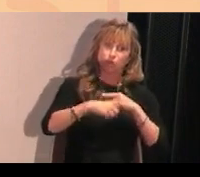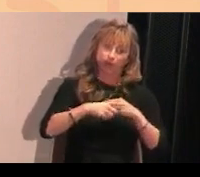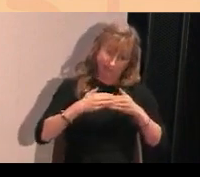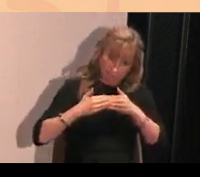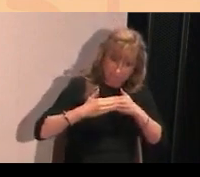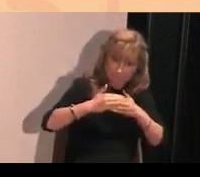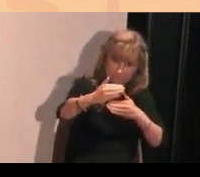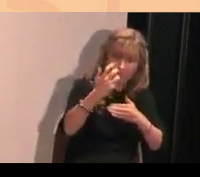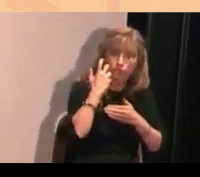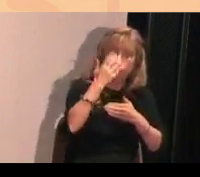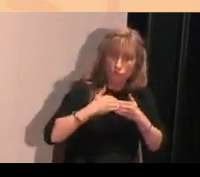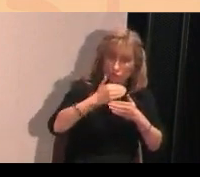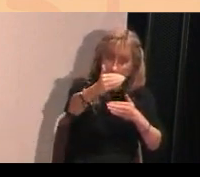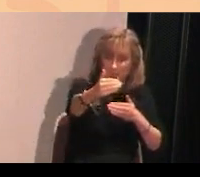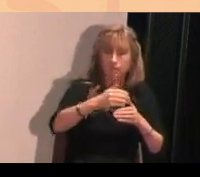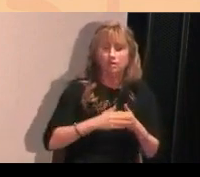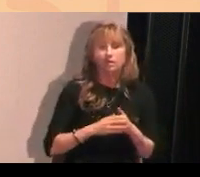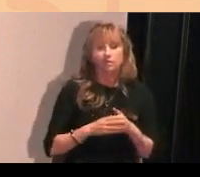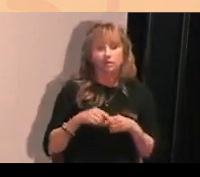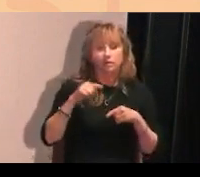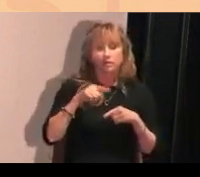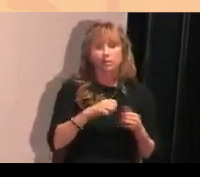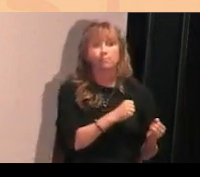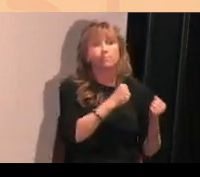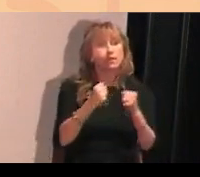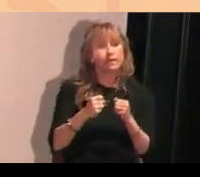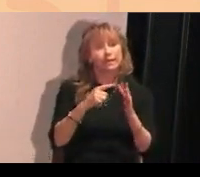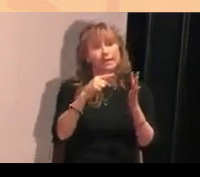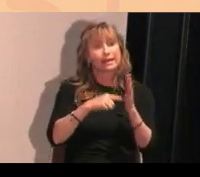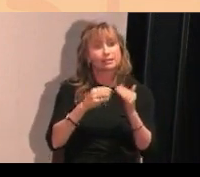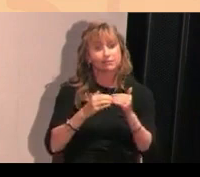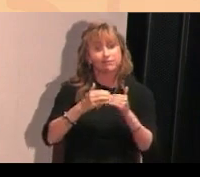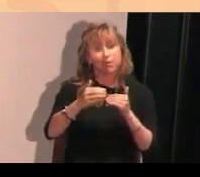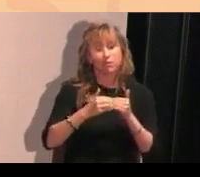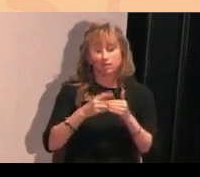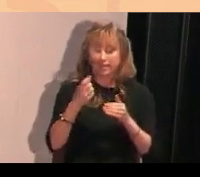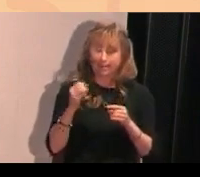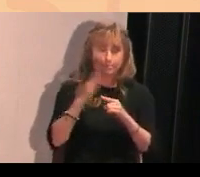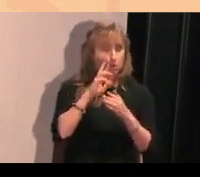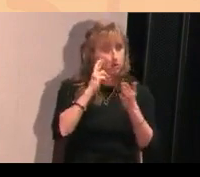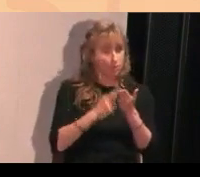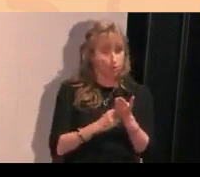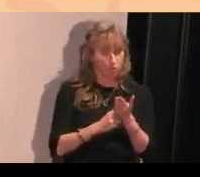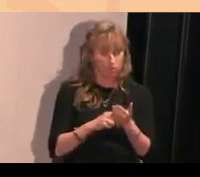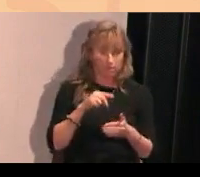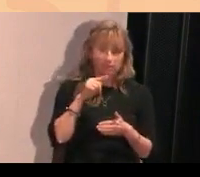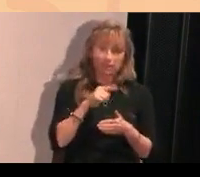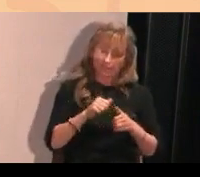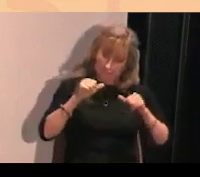an important report which has had a long journey and which consolidates a substantial amount of